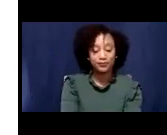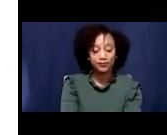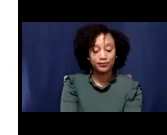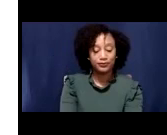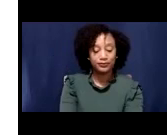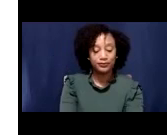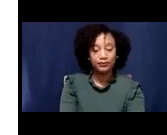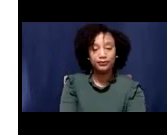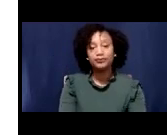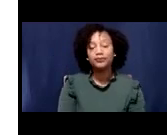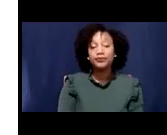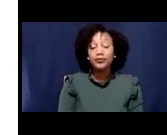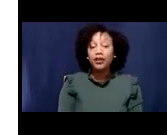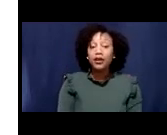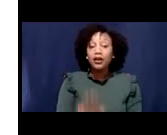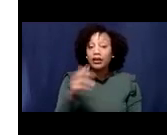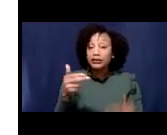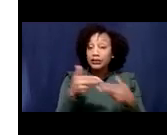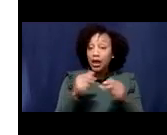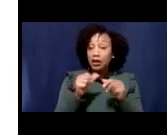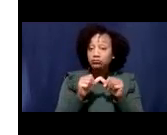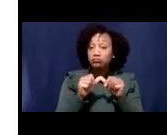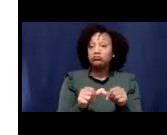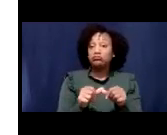This slide is a continuation of the state arts funding system